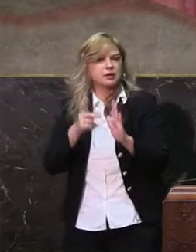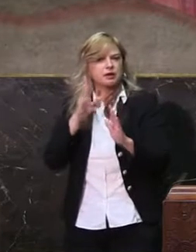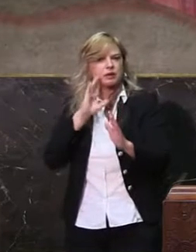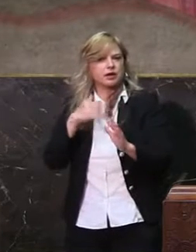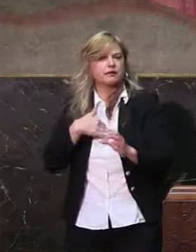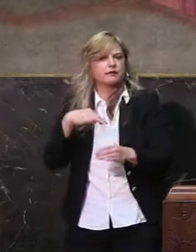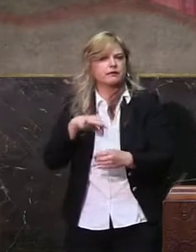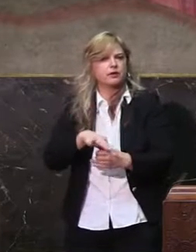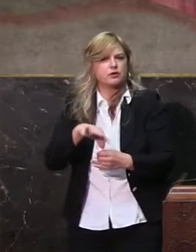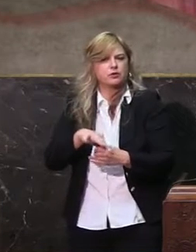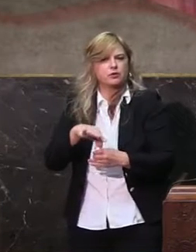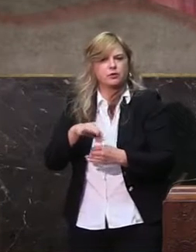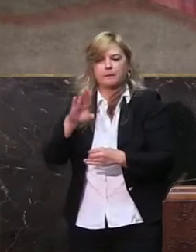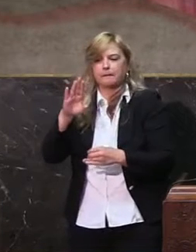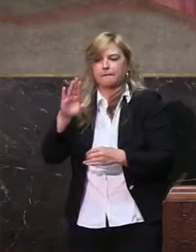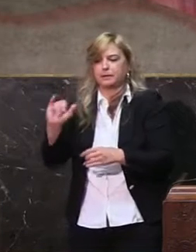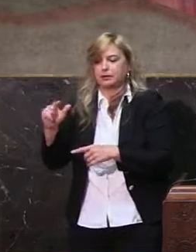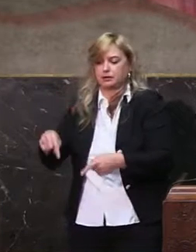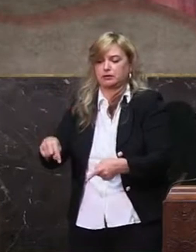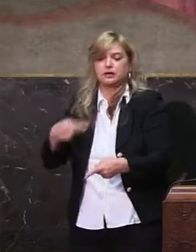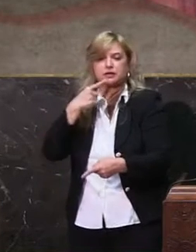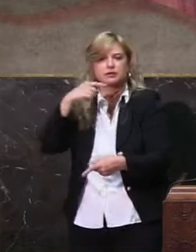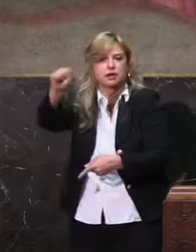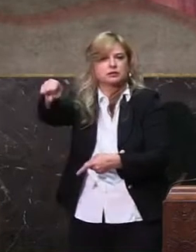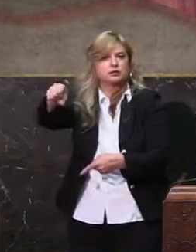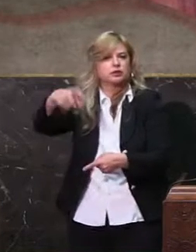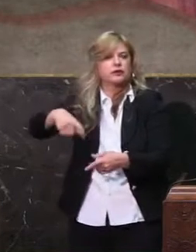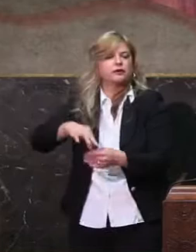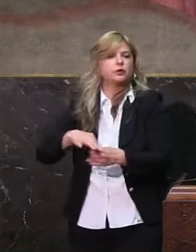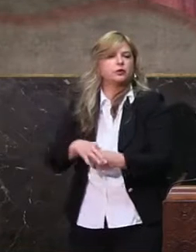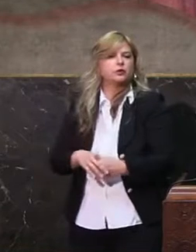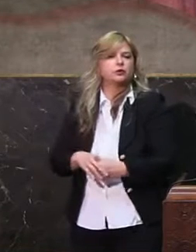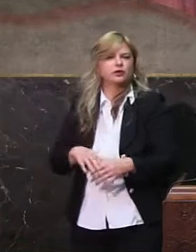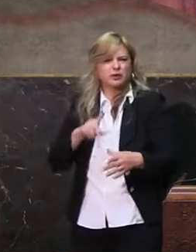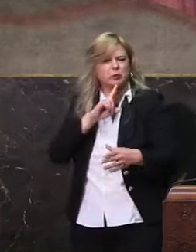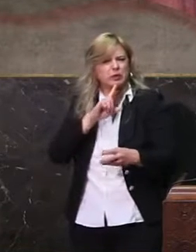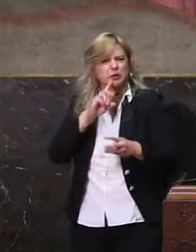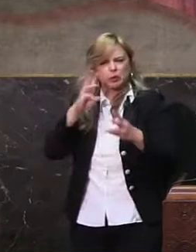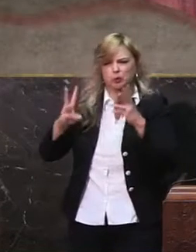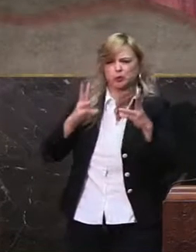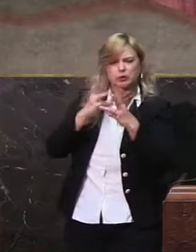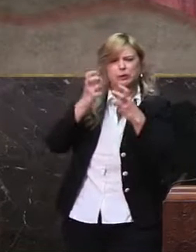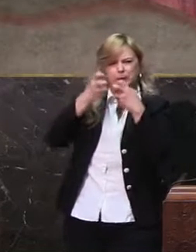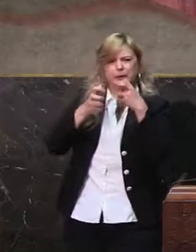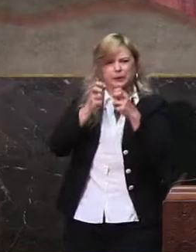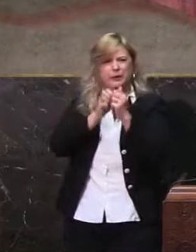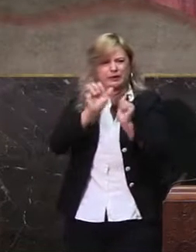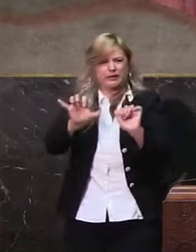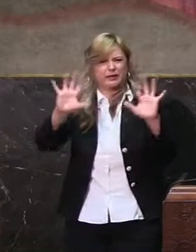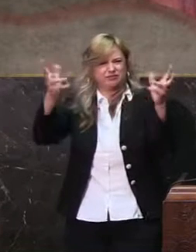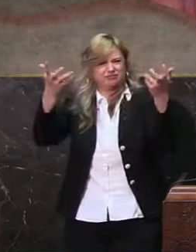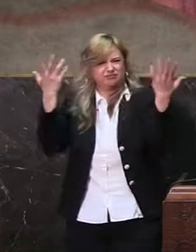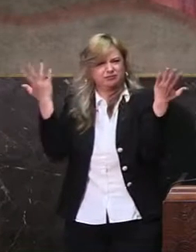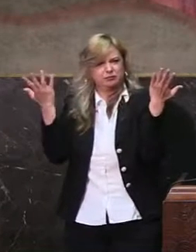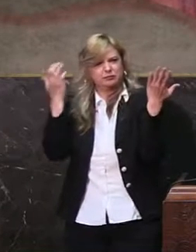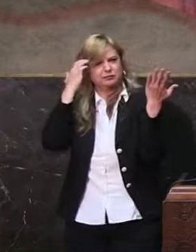bill would say yes so there's some real-world problems with it in that fashion secondly you know we live in a